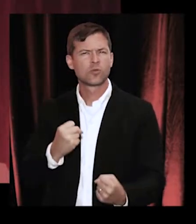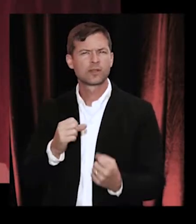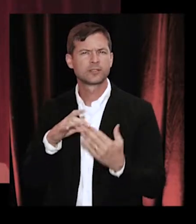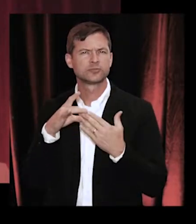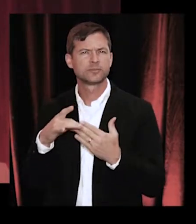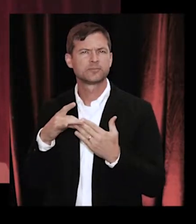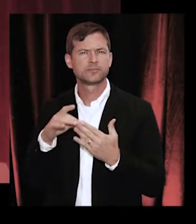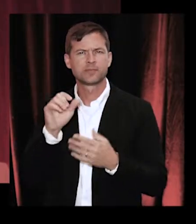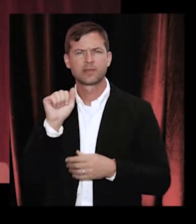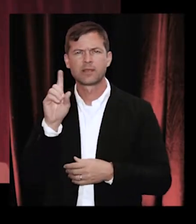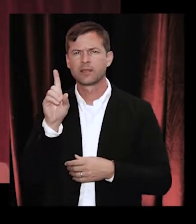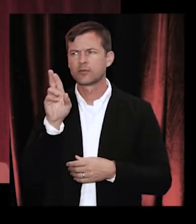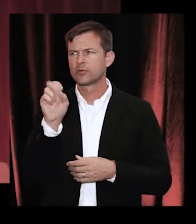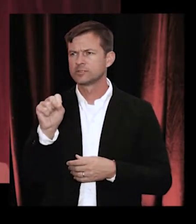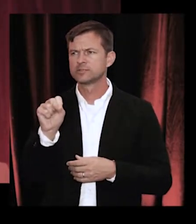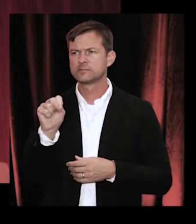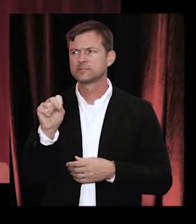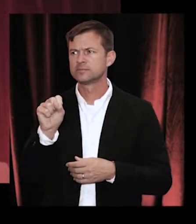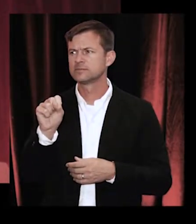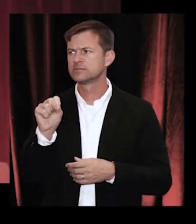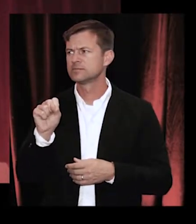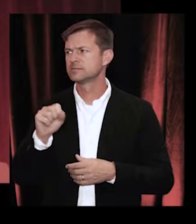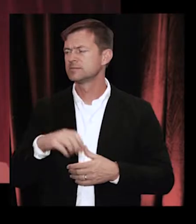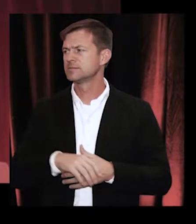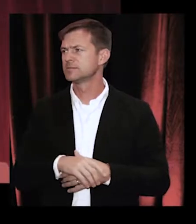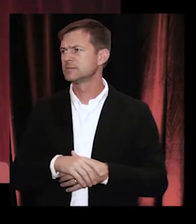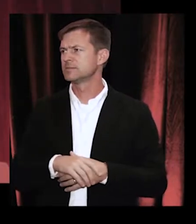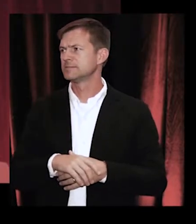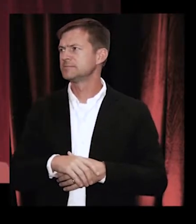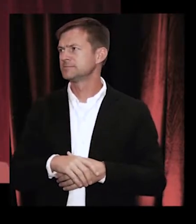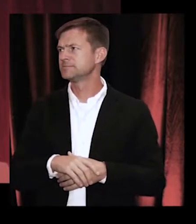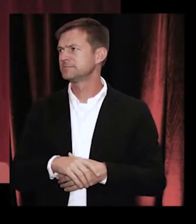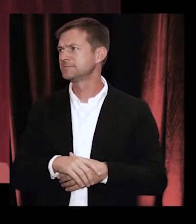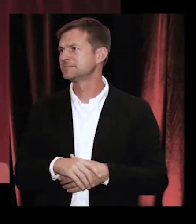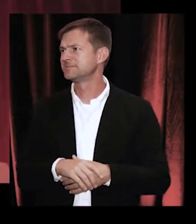of the Alabama Department of Rehabilitation Services.